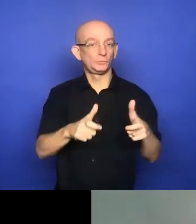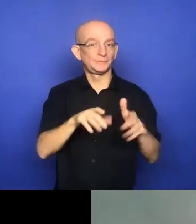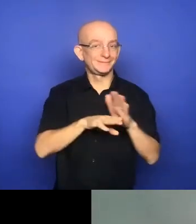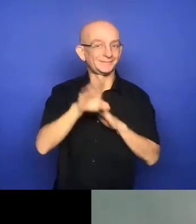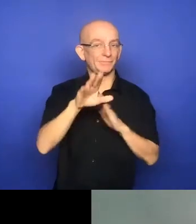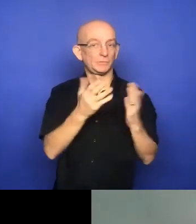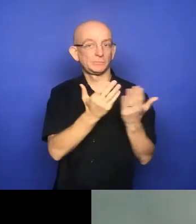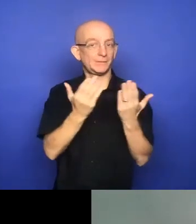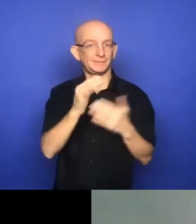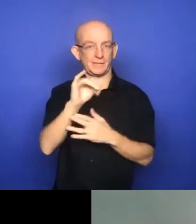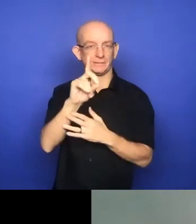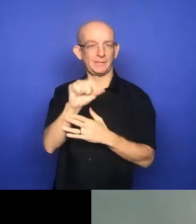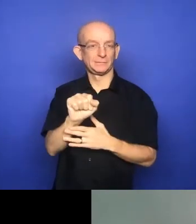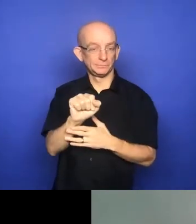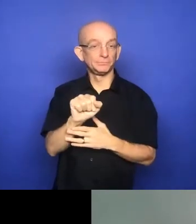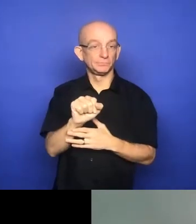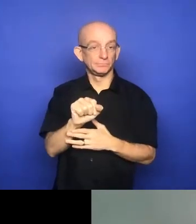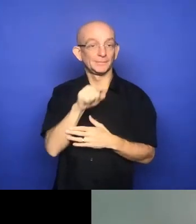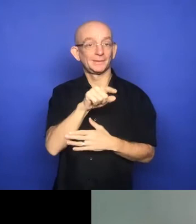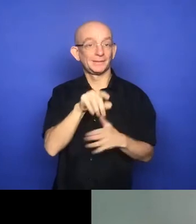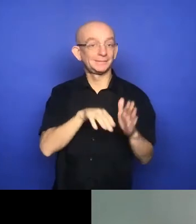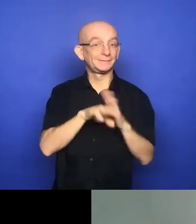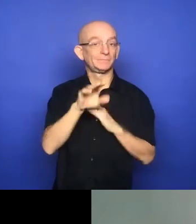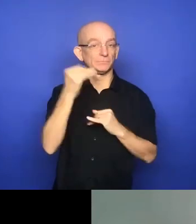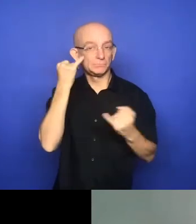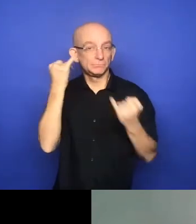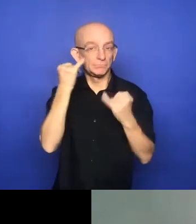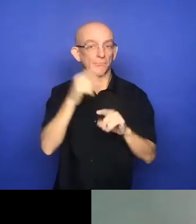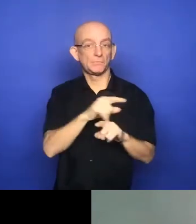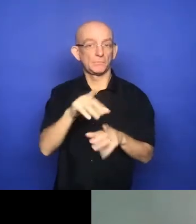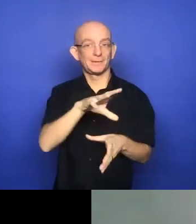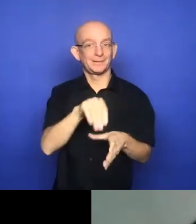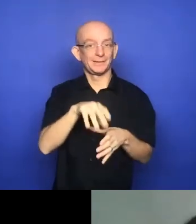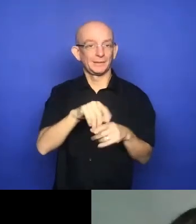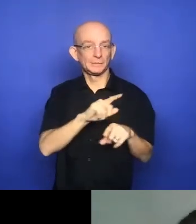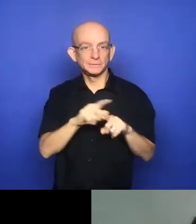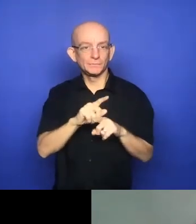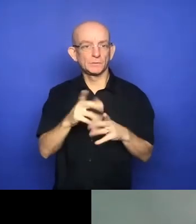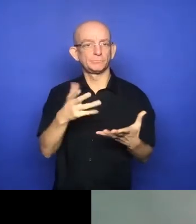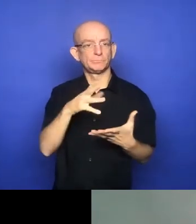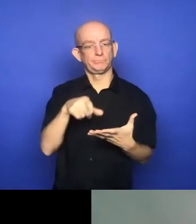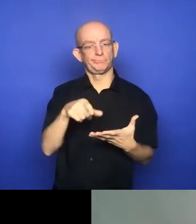(IDS), Development Initiatives (DI) as well as being a part of the Inclusive